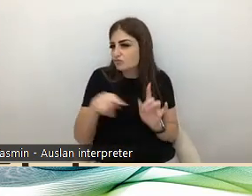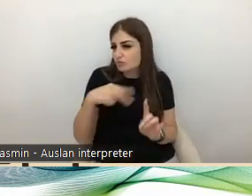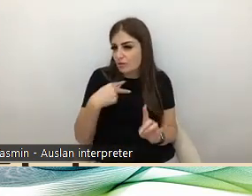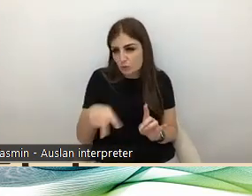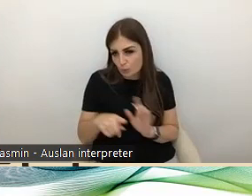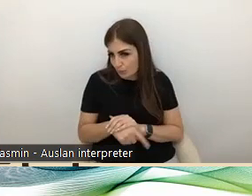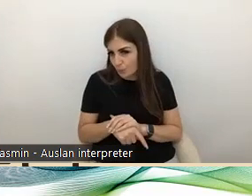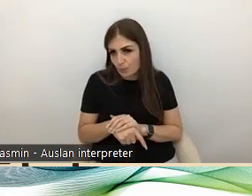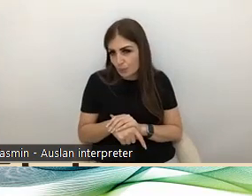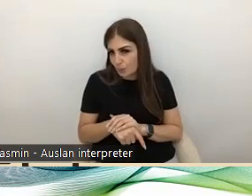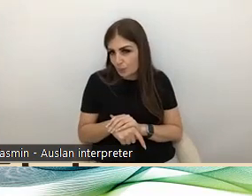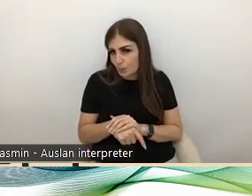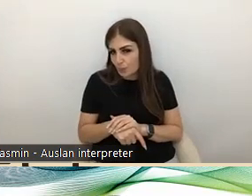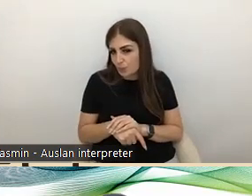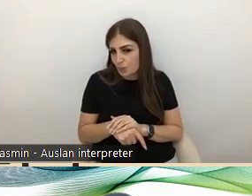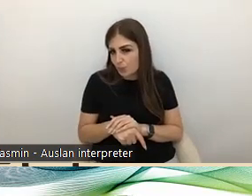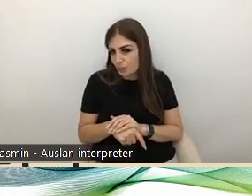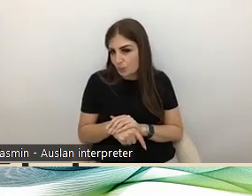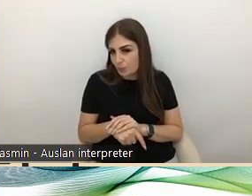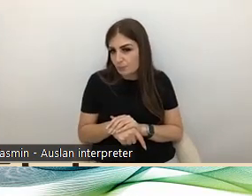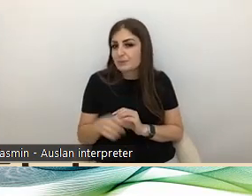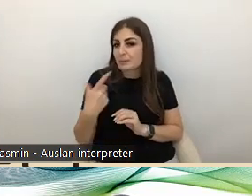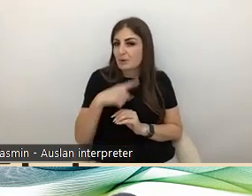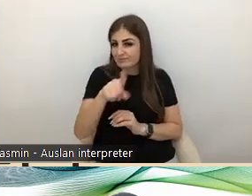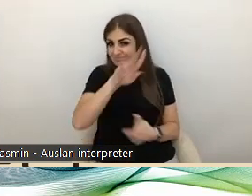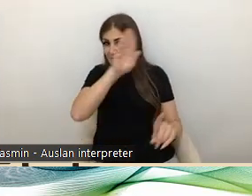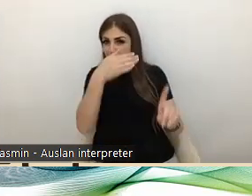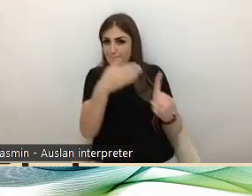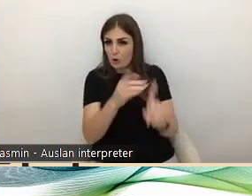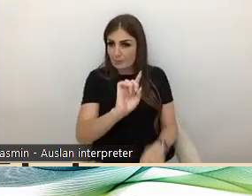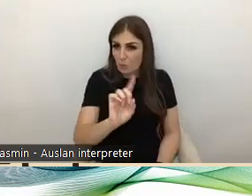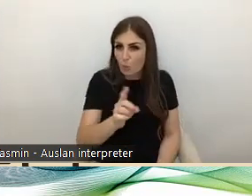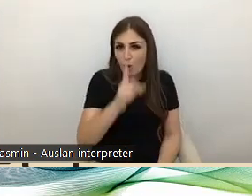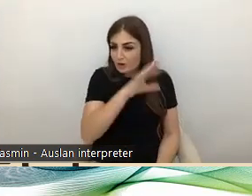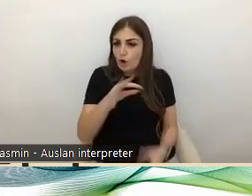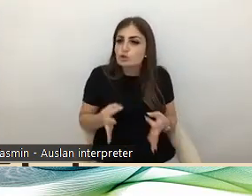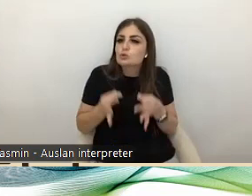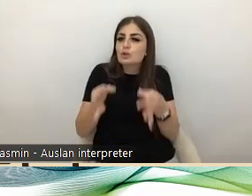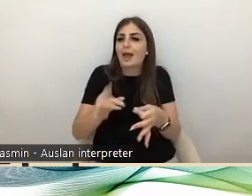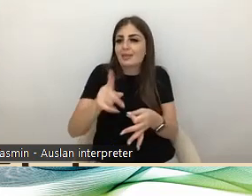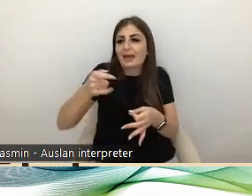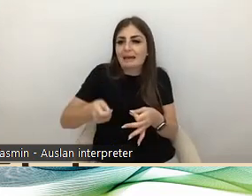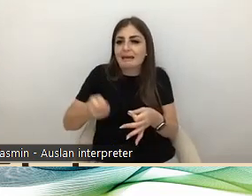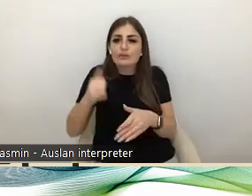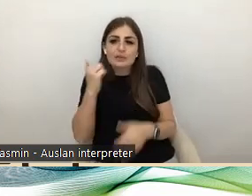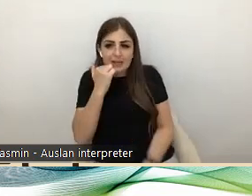One of the objectives of the program is to not delay people's hearing dates if one is